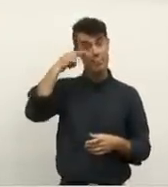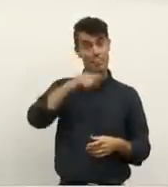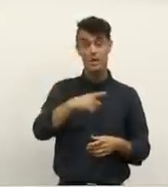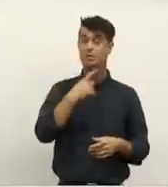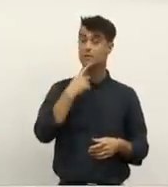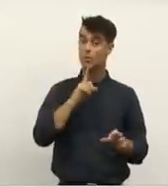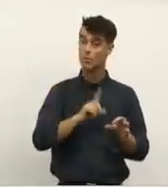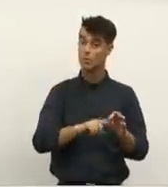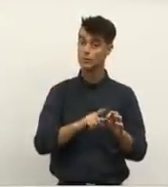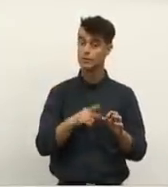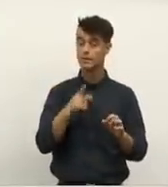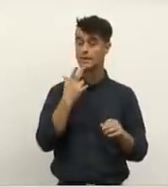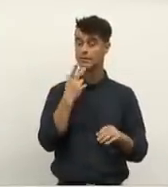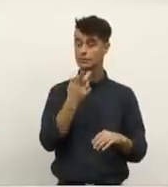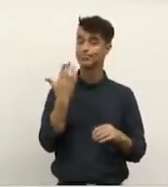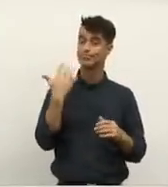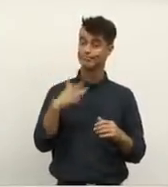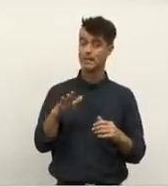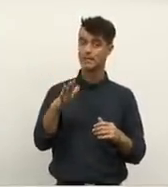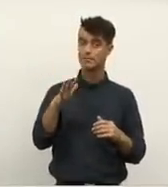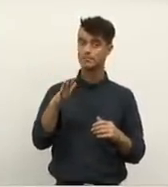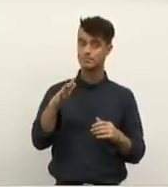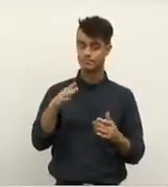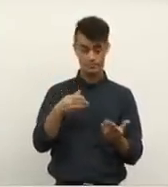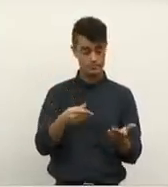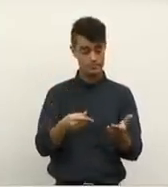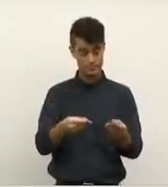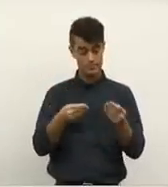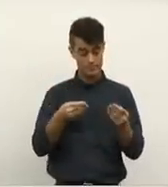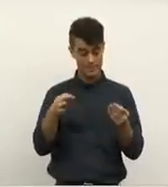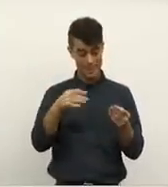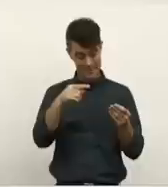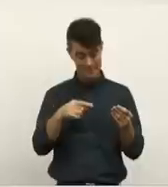if you've had a decision on what the agency will fund in your plan,